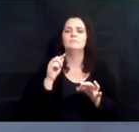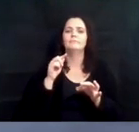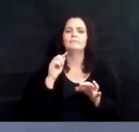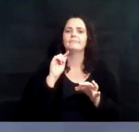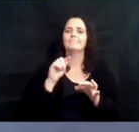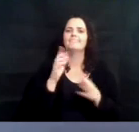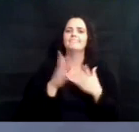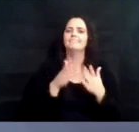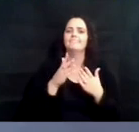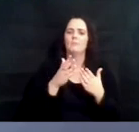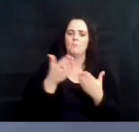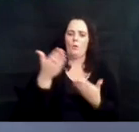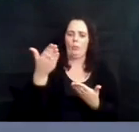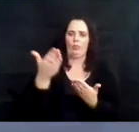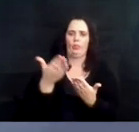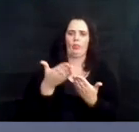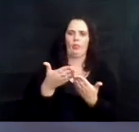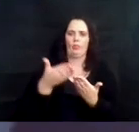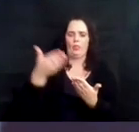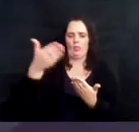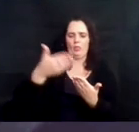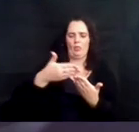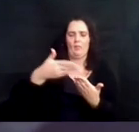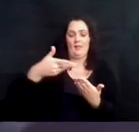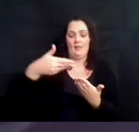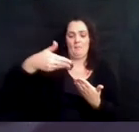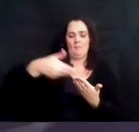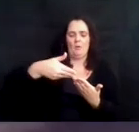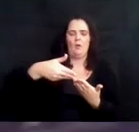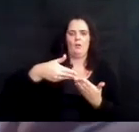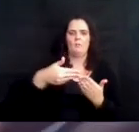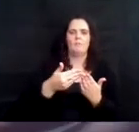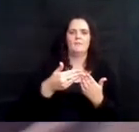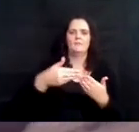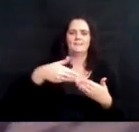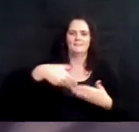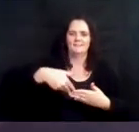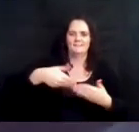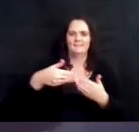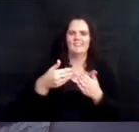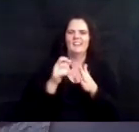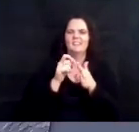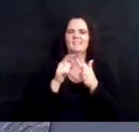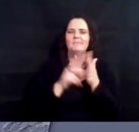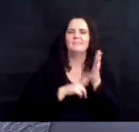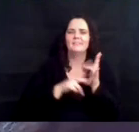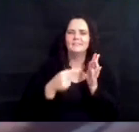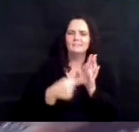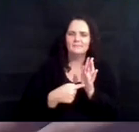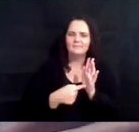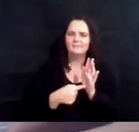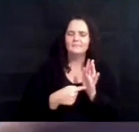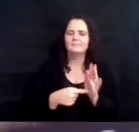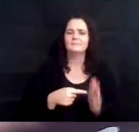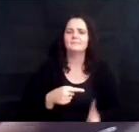those two puppets against one another and give you a pivot point that you can use. So, ultimately that teacup drawing is going to be there and the